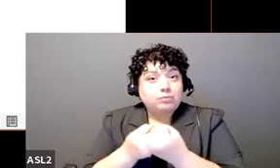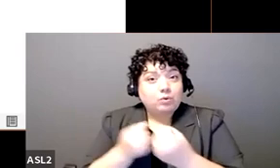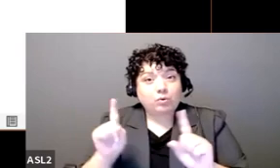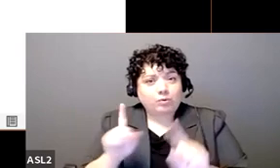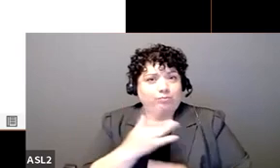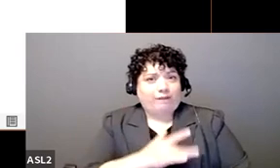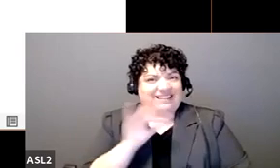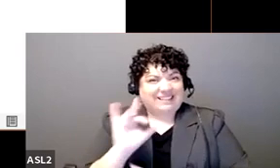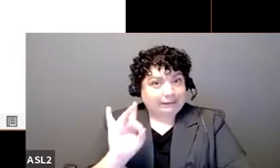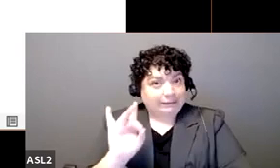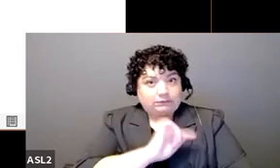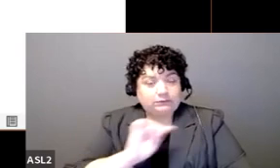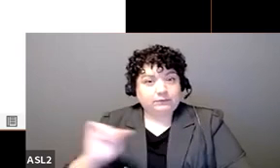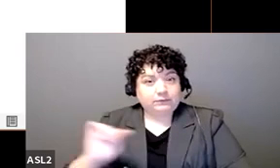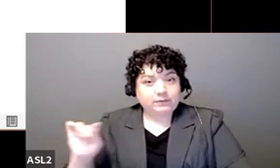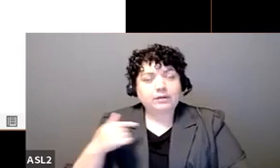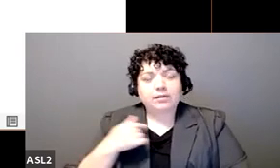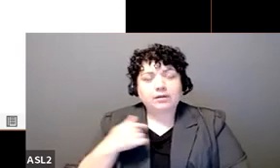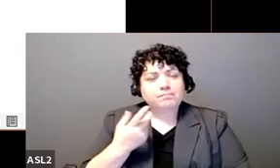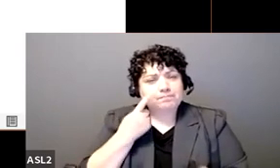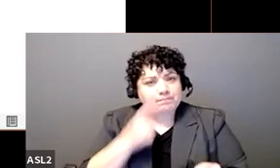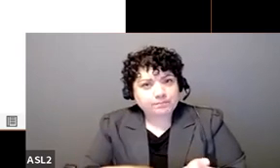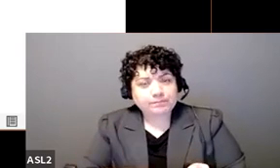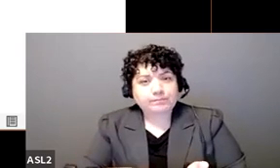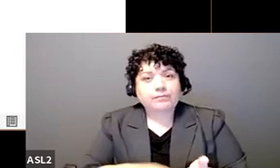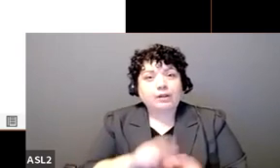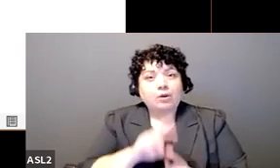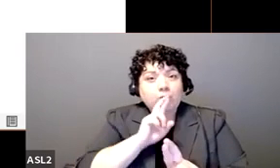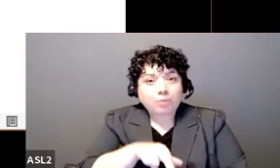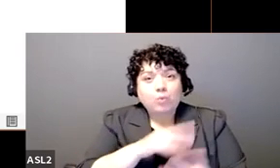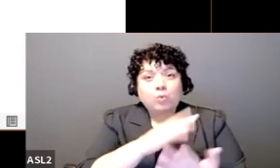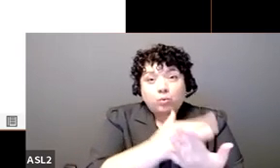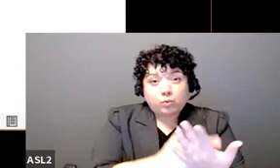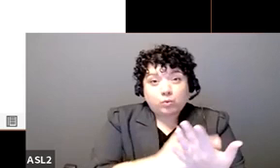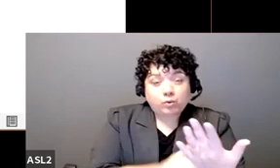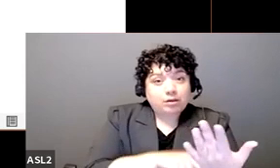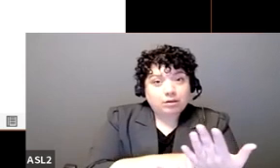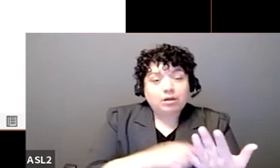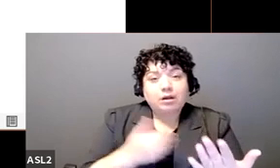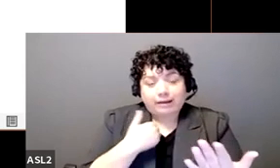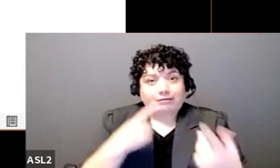the thing that struck me most about these reports was we have a very complex web of programs